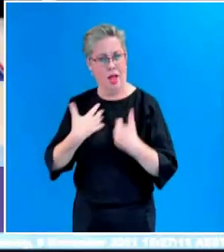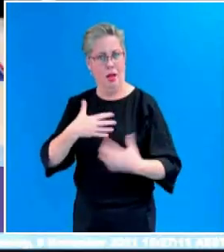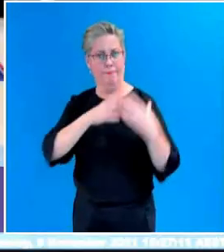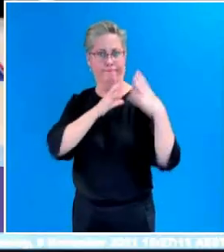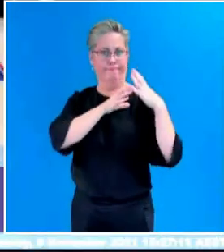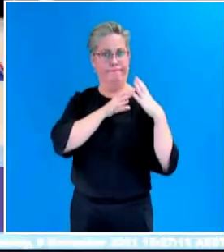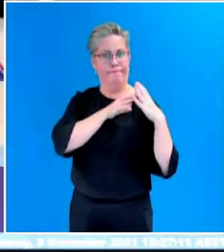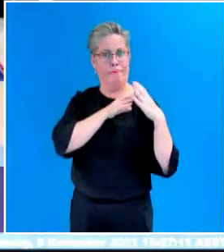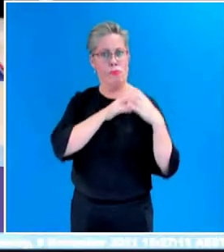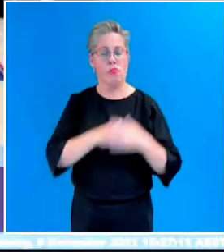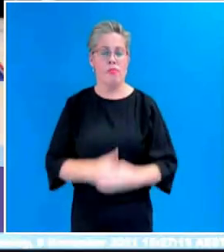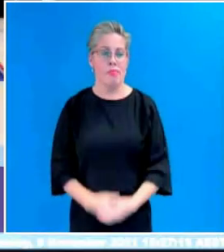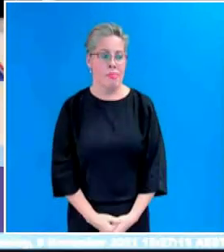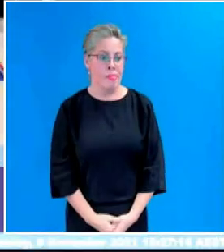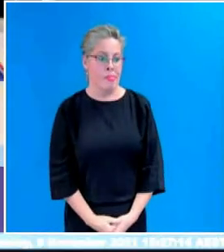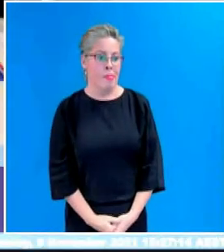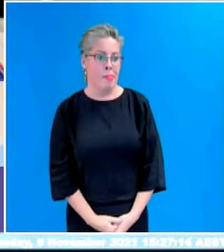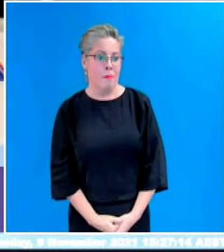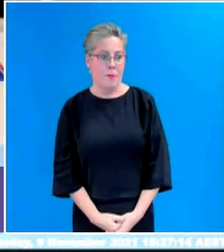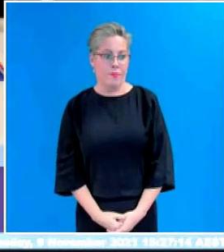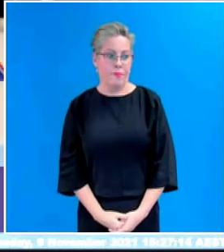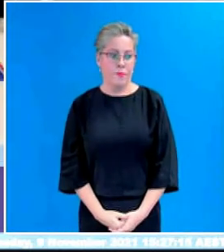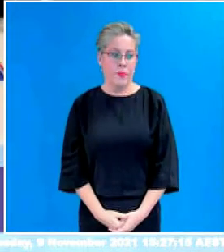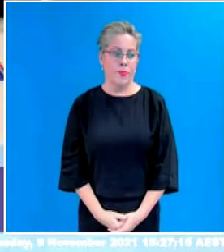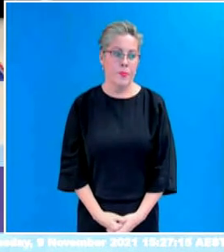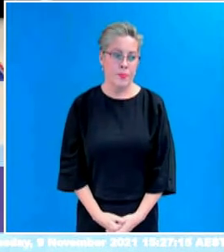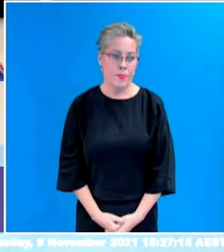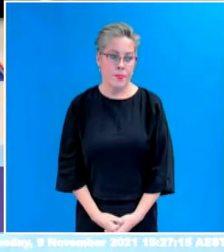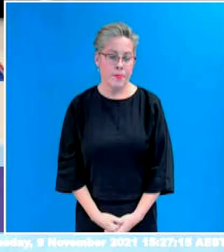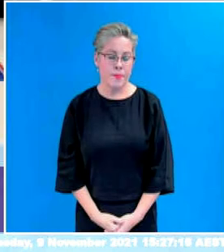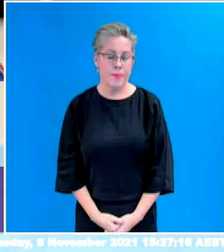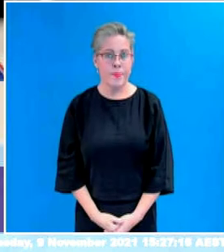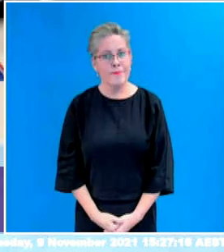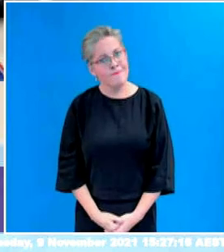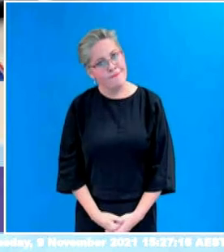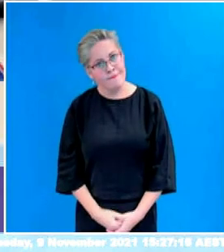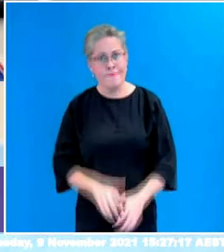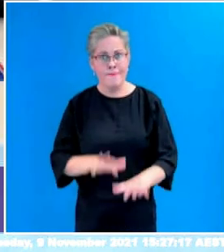take sex discrimination or disability discrimination, it only has to be one of